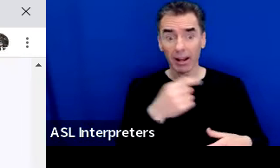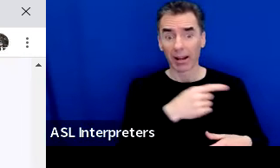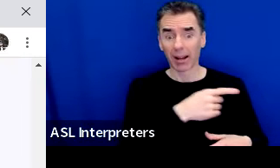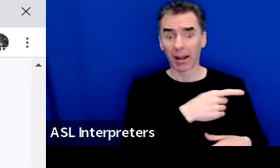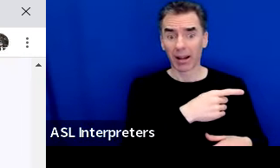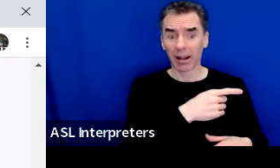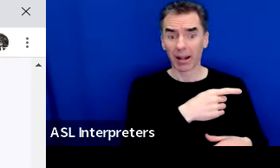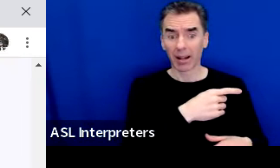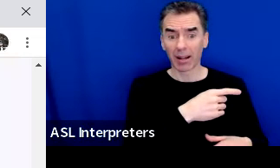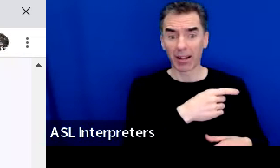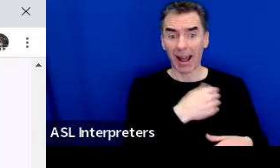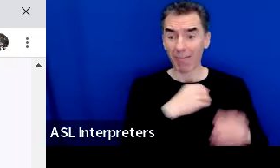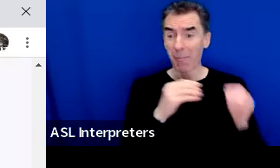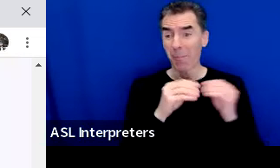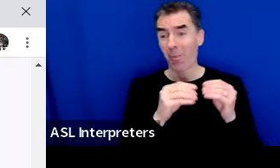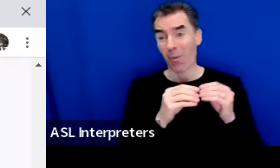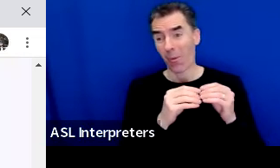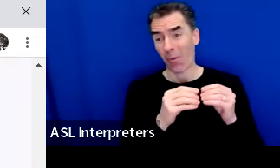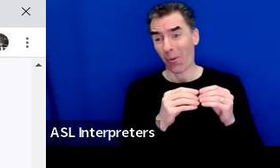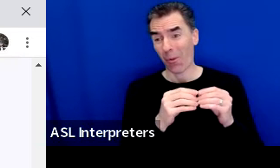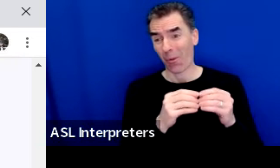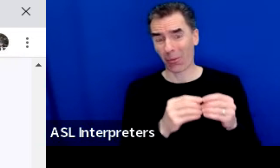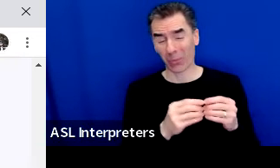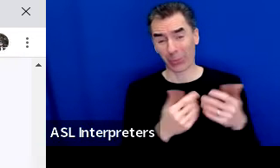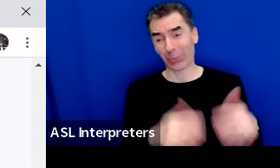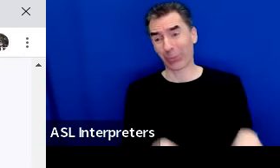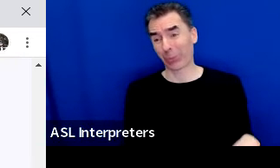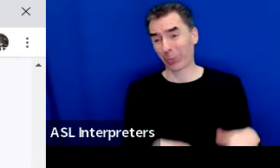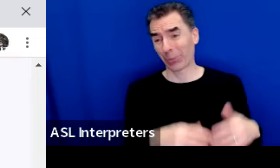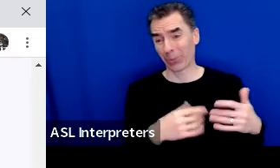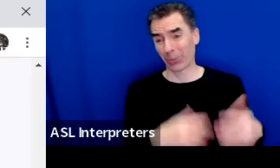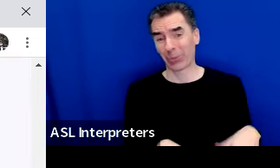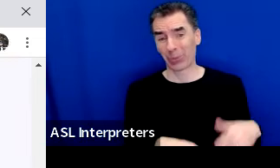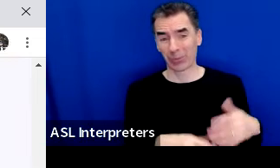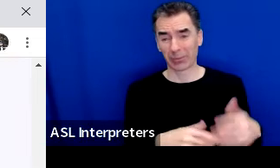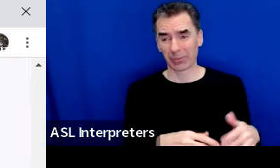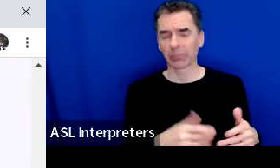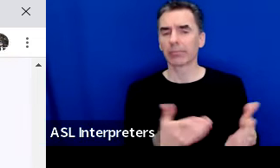There's so many problems on correlation. And they usually have a pretty good description.